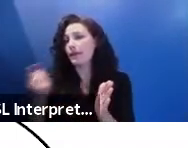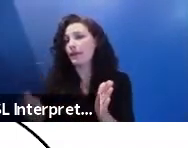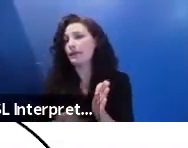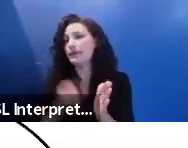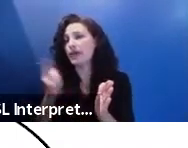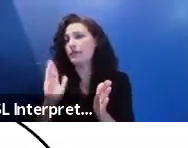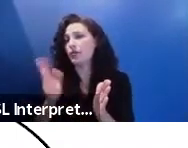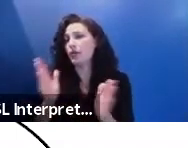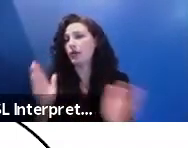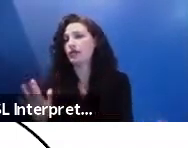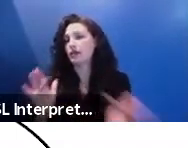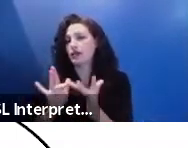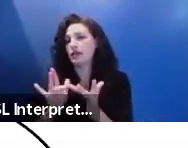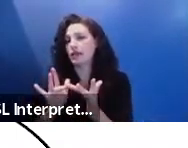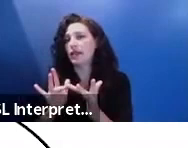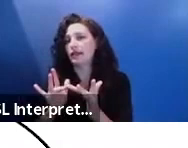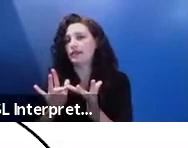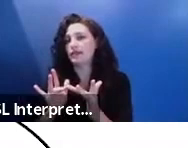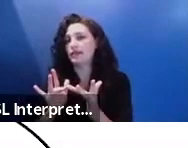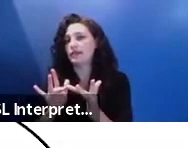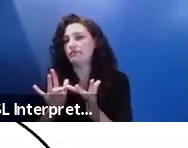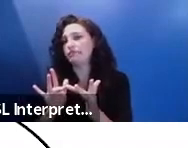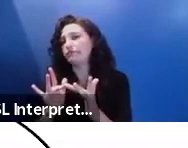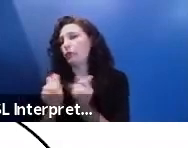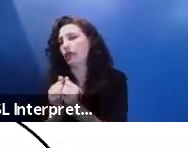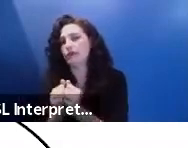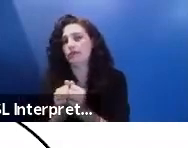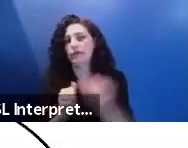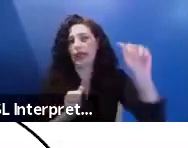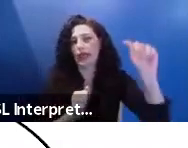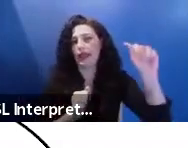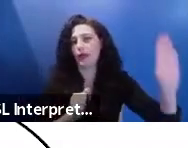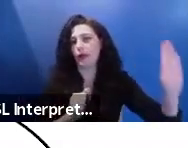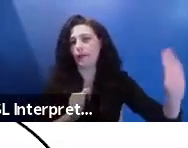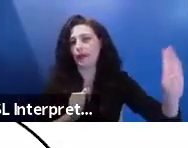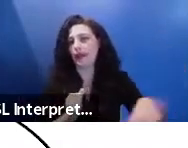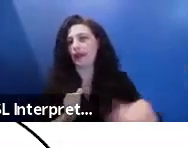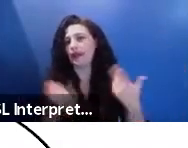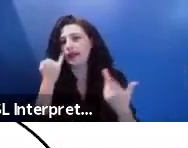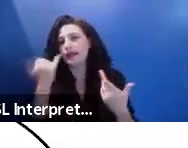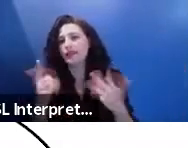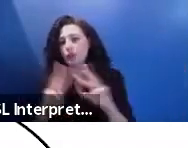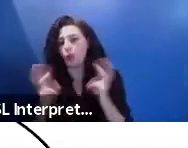So examples of this would be like workshops, where there are carpentry or electrical activity going on offset that then have pieces